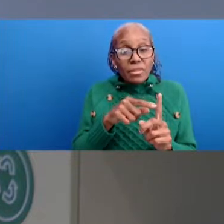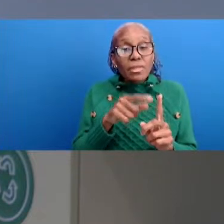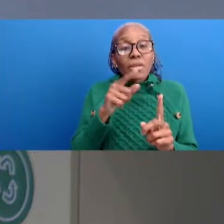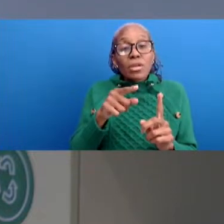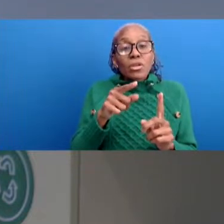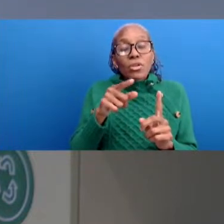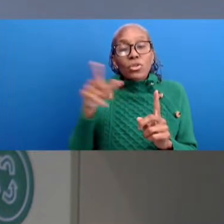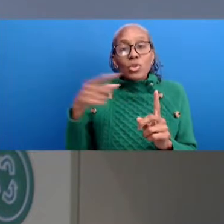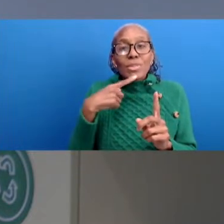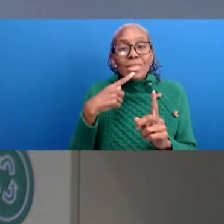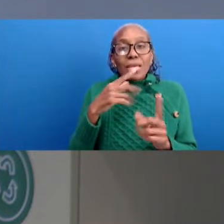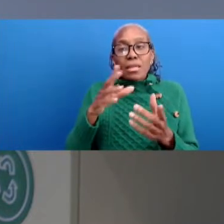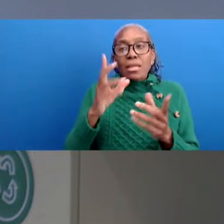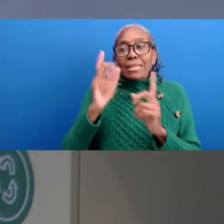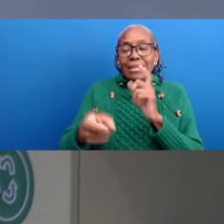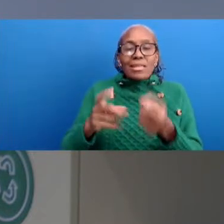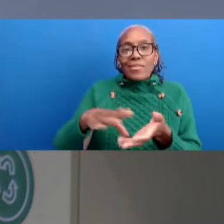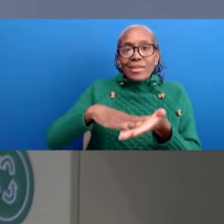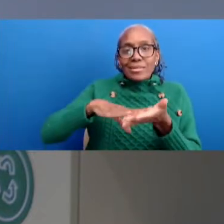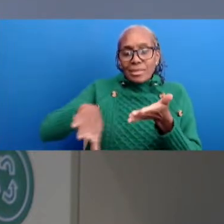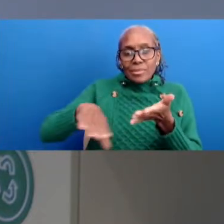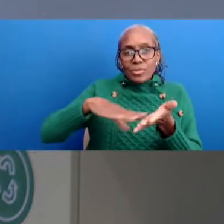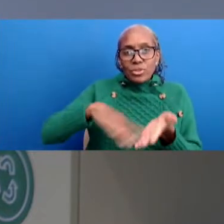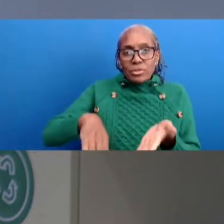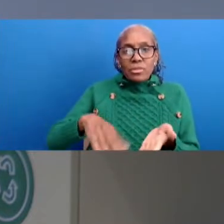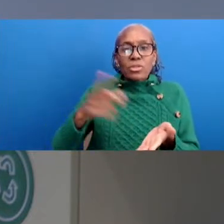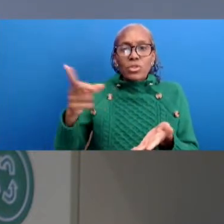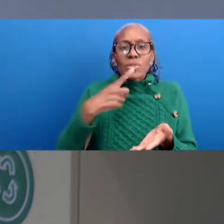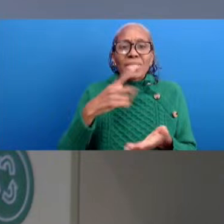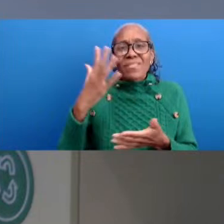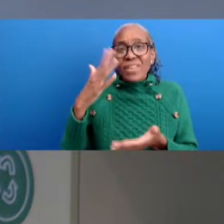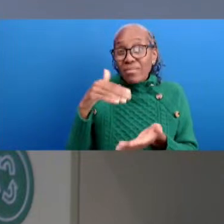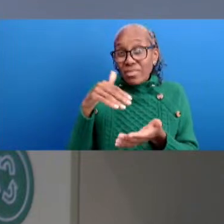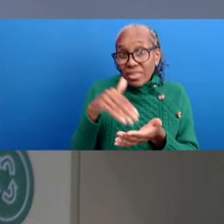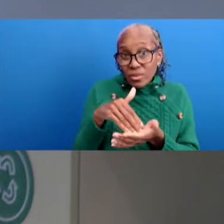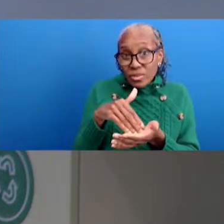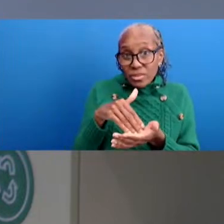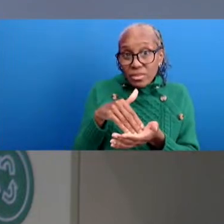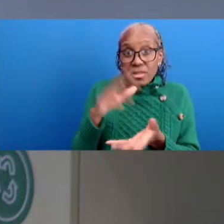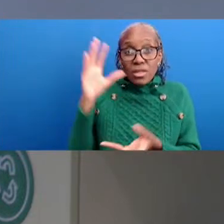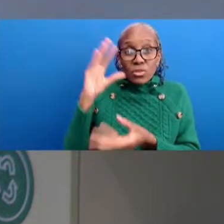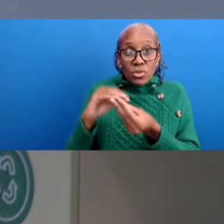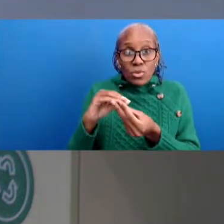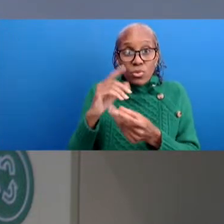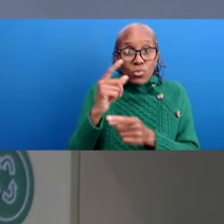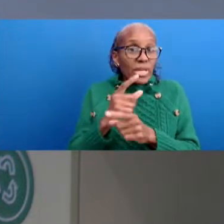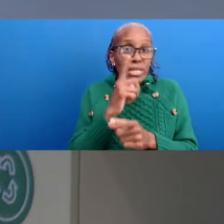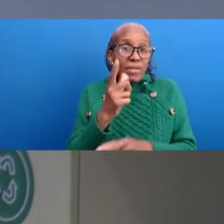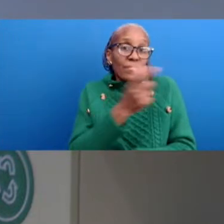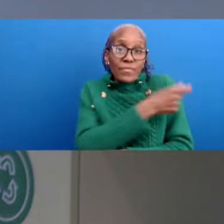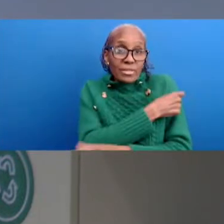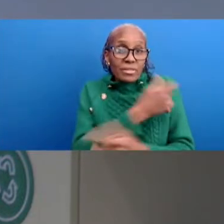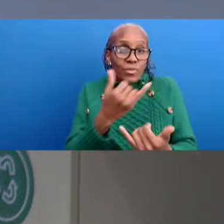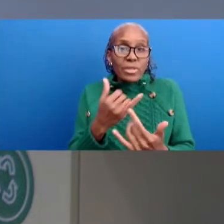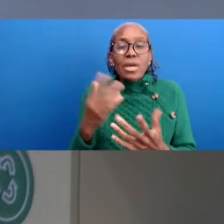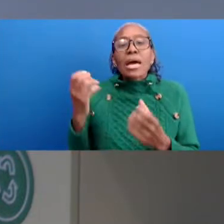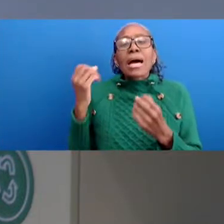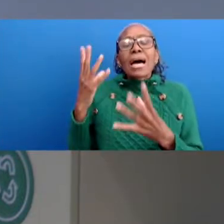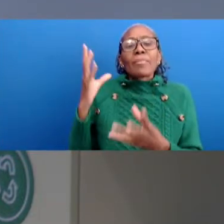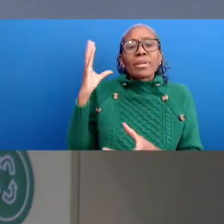SO ARE THESE KIDS WHO ARE THERE